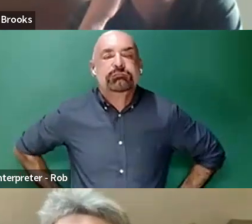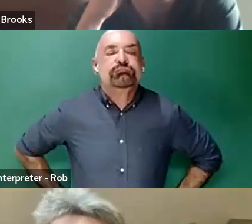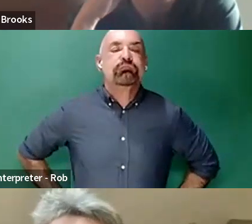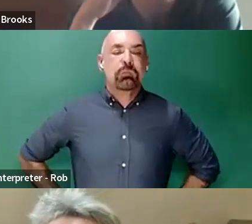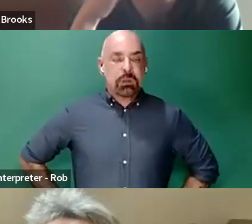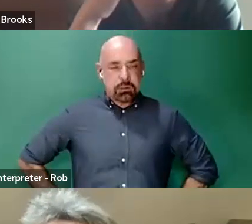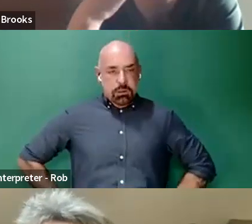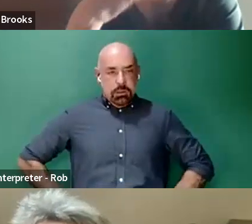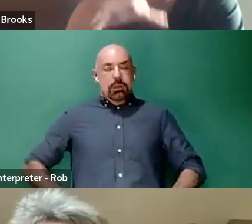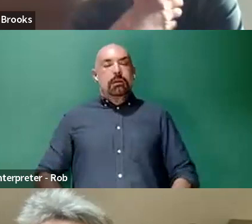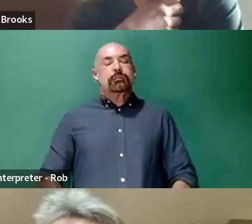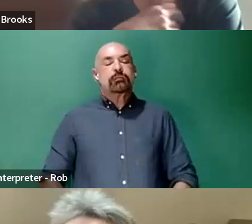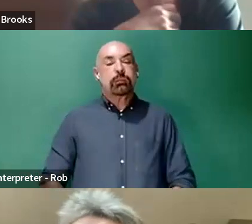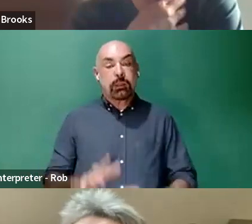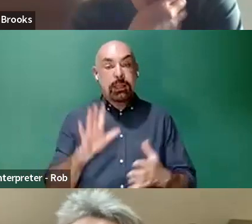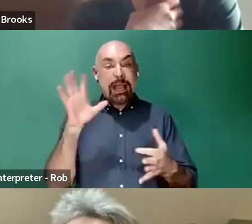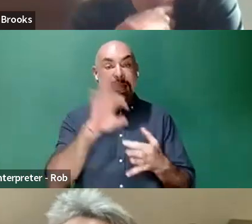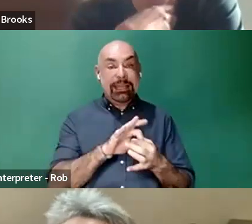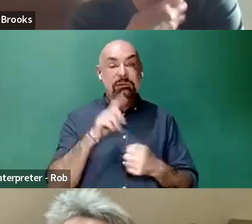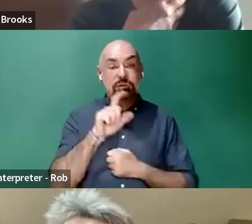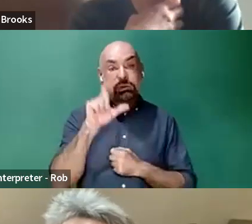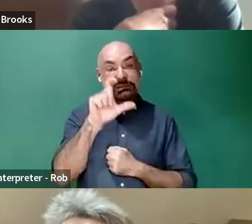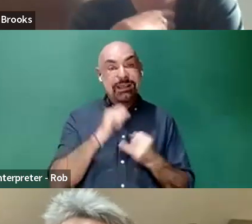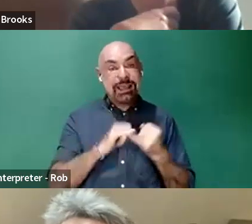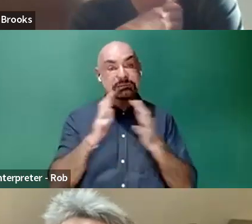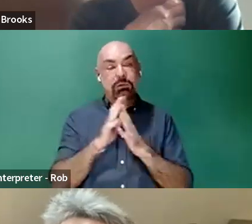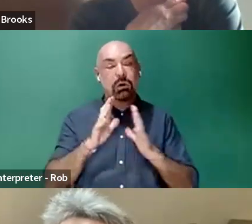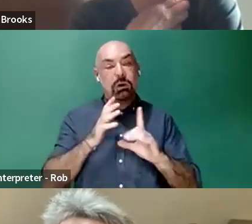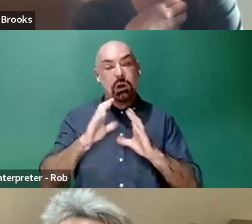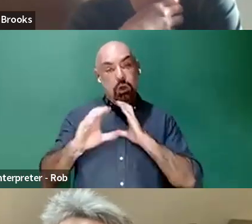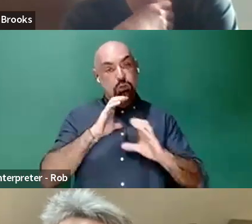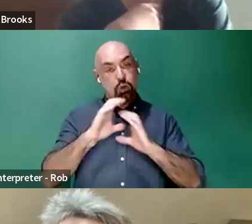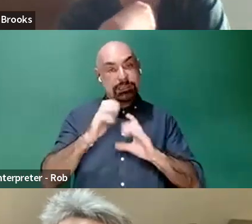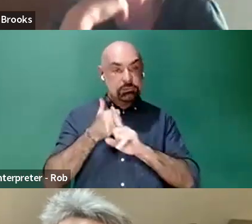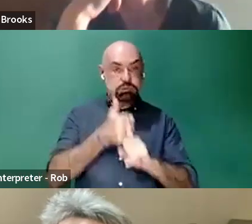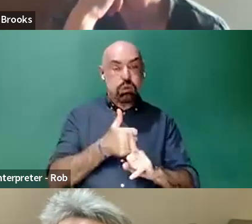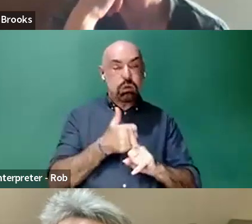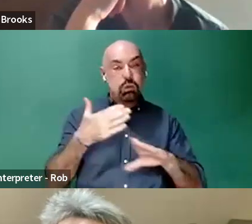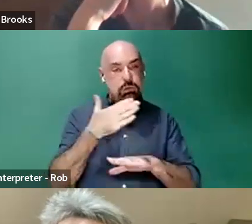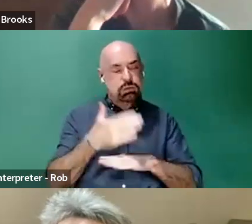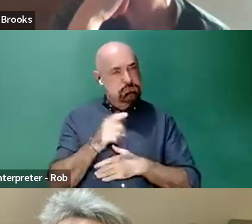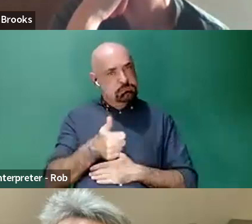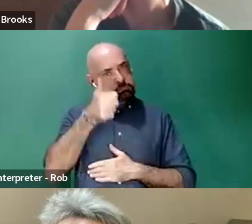a link for resources for CSWs, communication support workers. Q: It's great that they (CSW) are considered and can access these resources too.